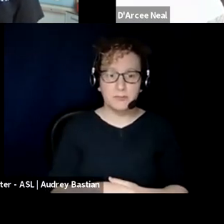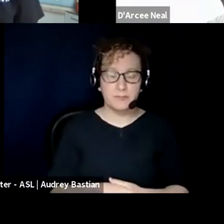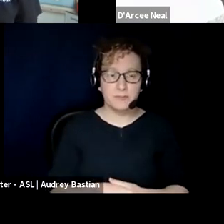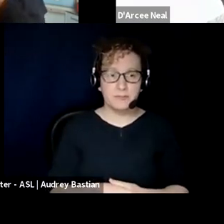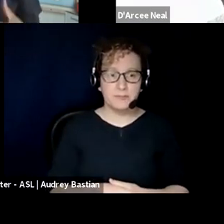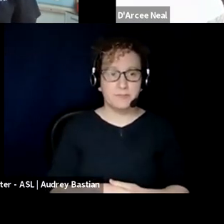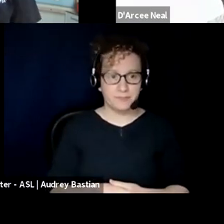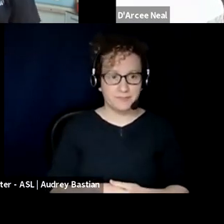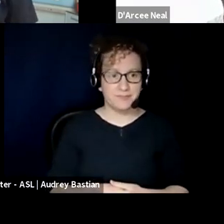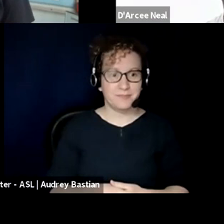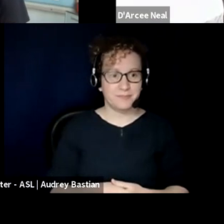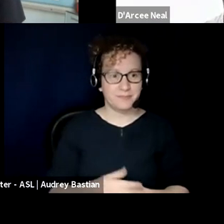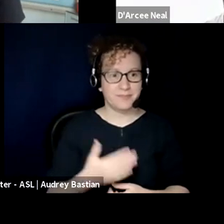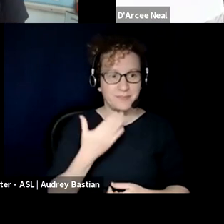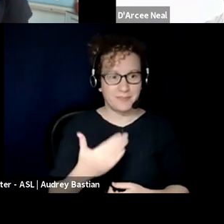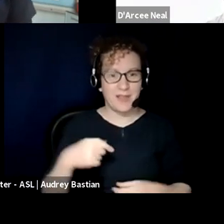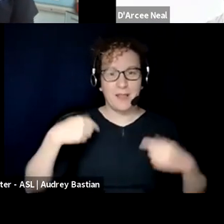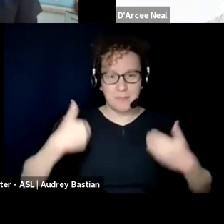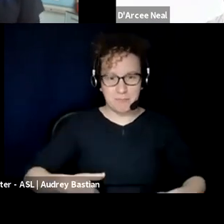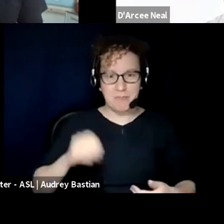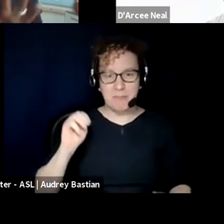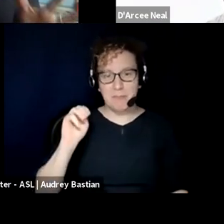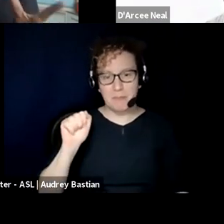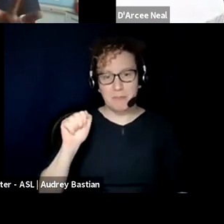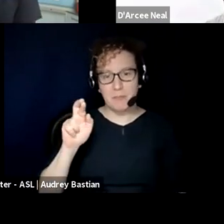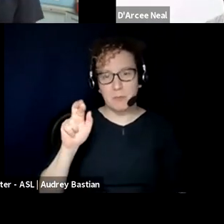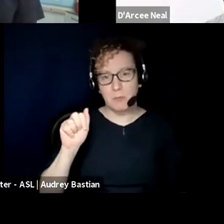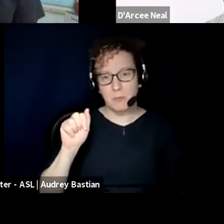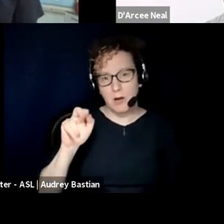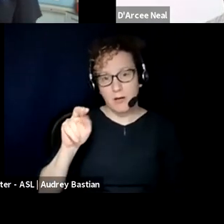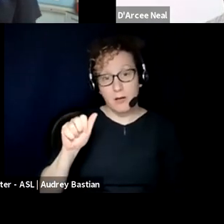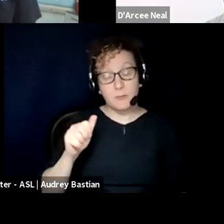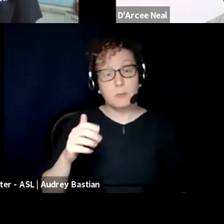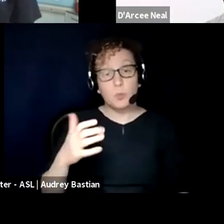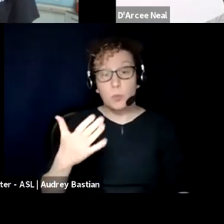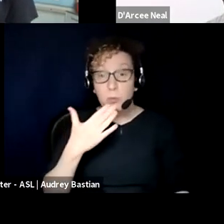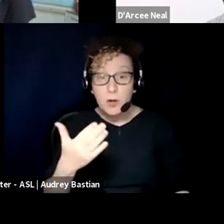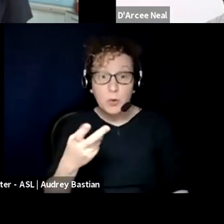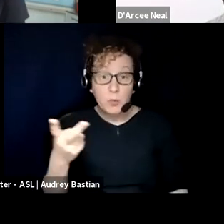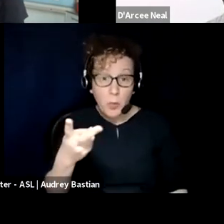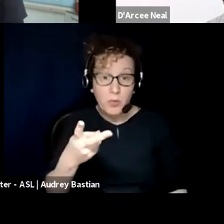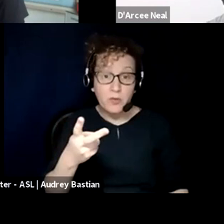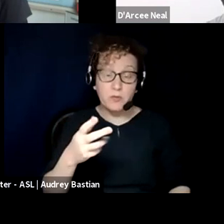is Maraina. I have to remember to say that. I would like to thank you both for sharing